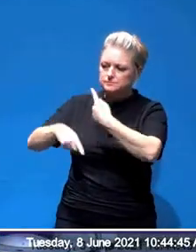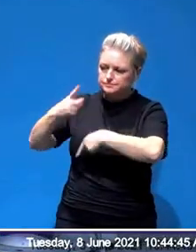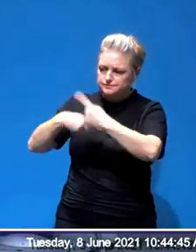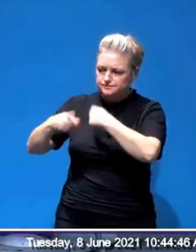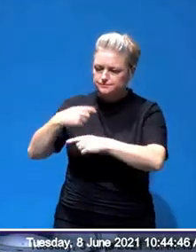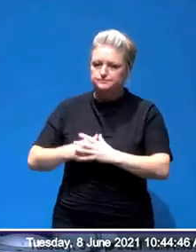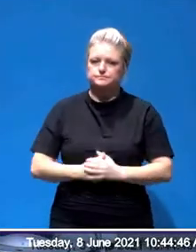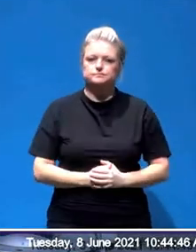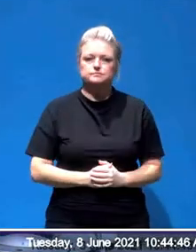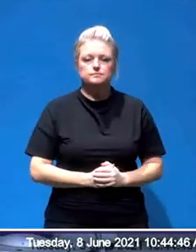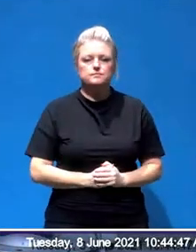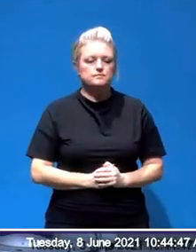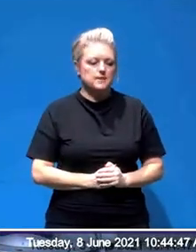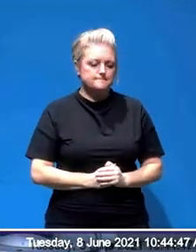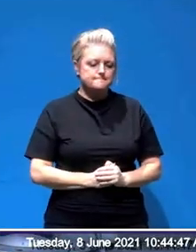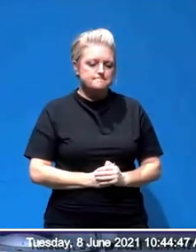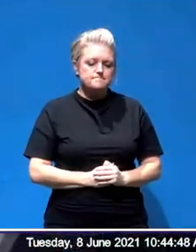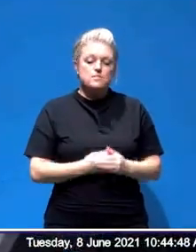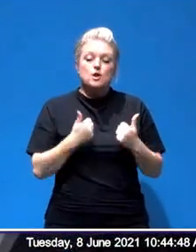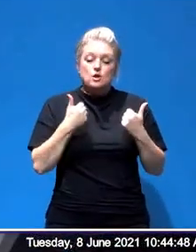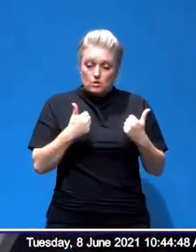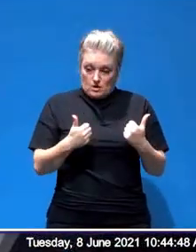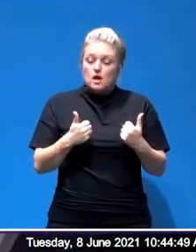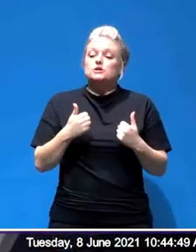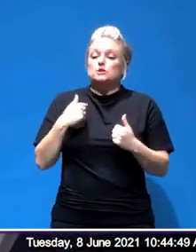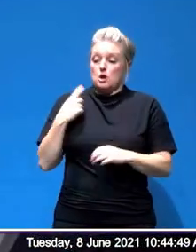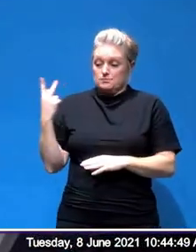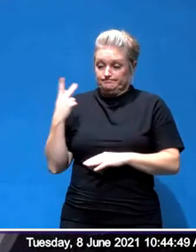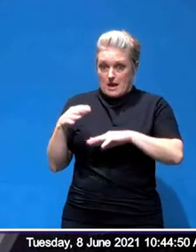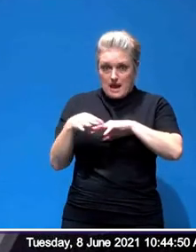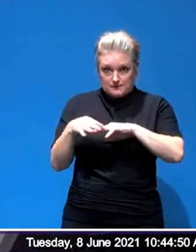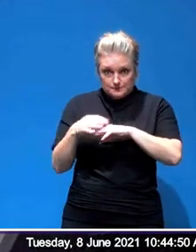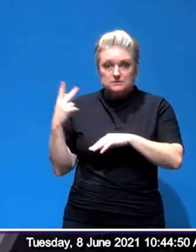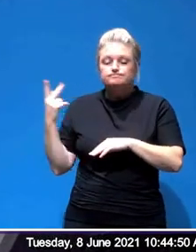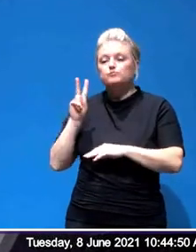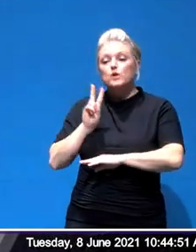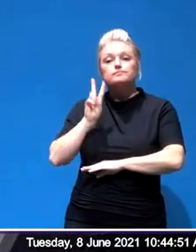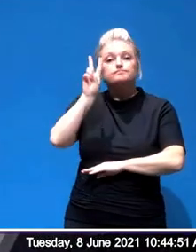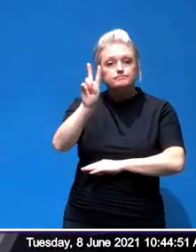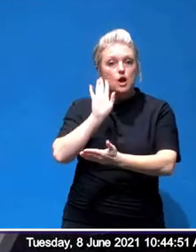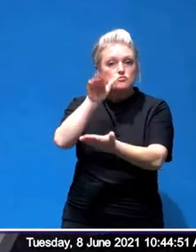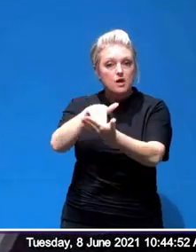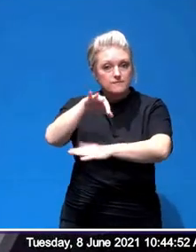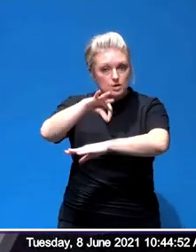Can we take it up from there. Yes. Shortly after Graham and I arrived at the hospital, the worker returned